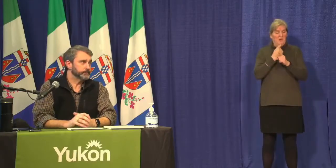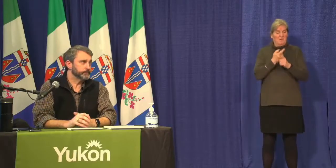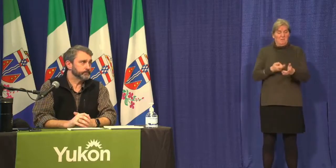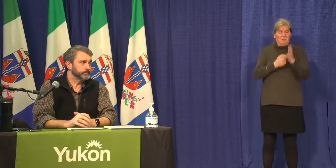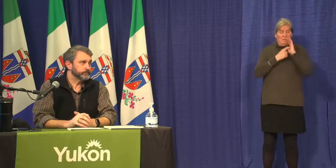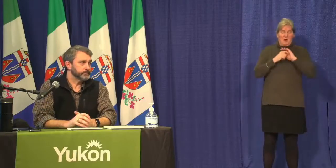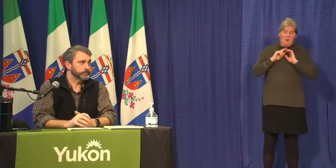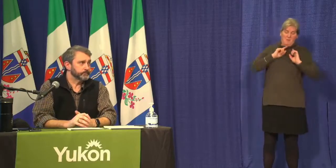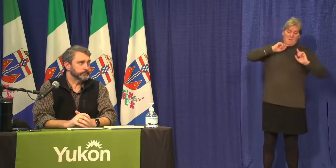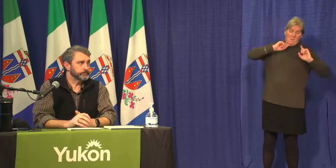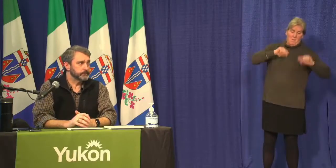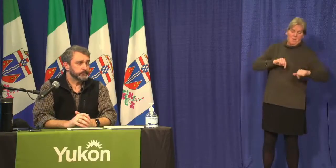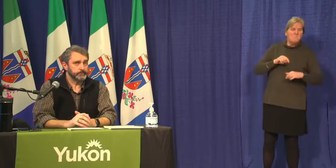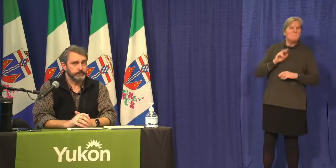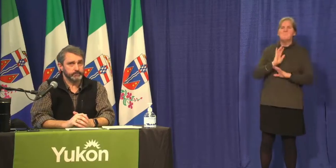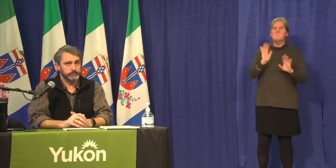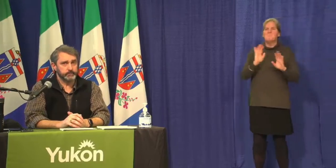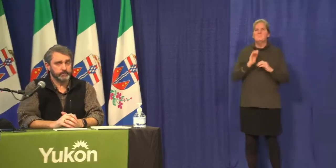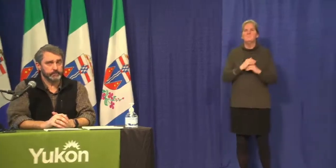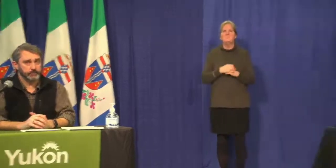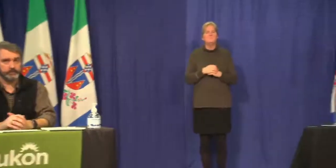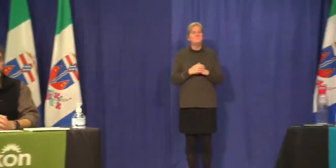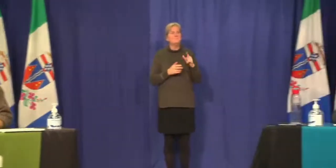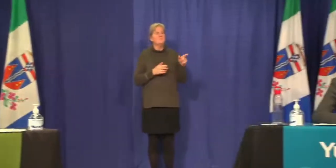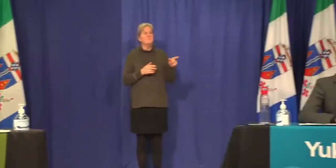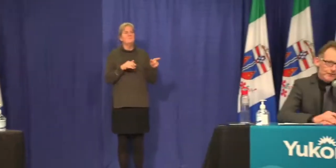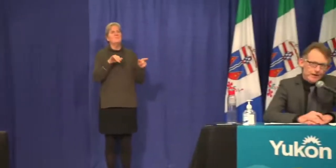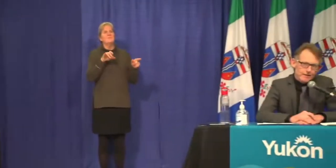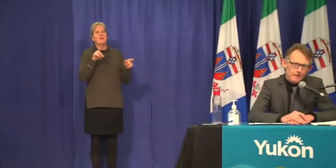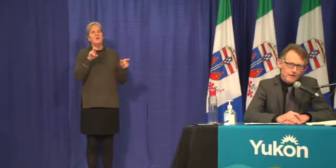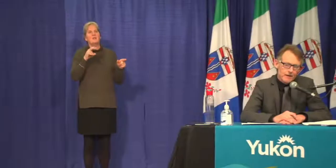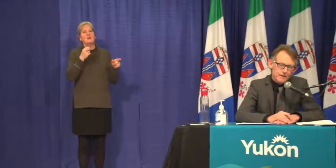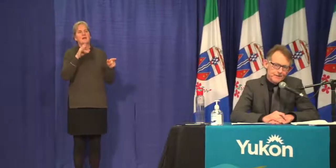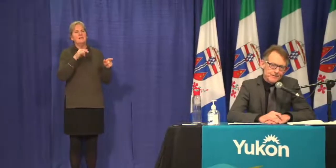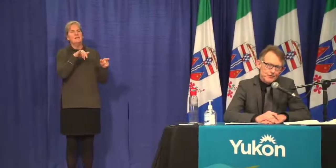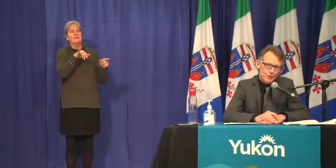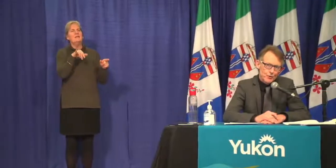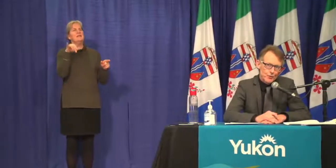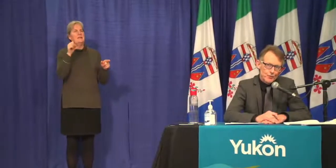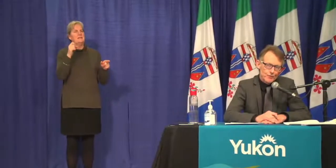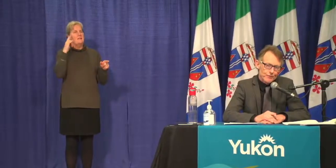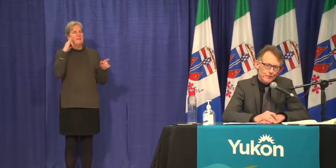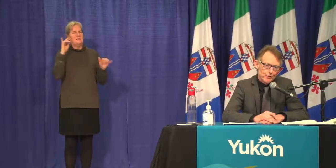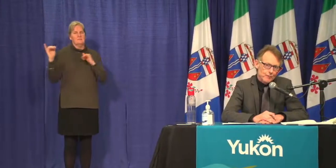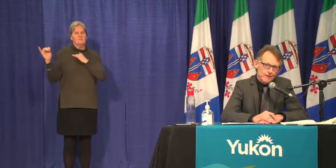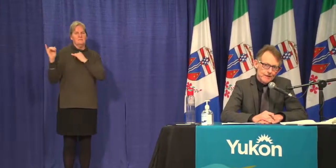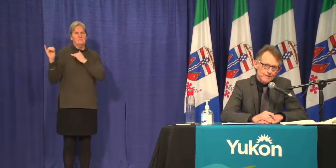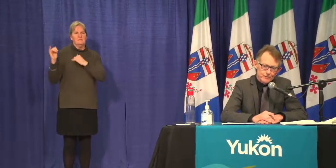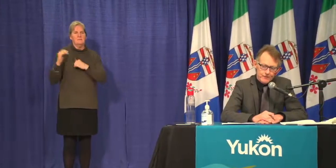to do something like that which is unprecedented. I can echo that.